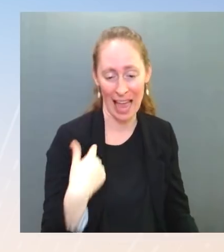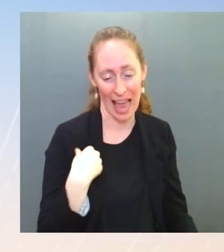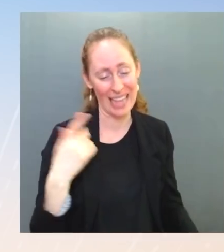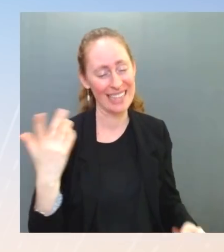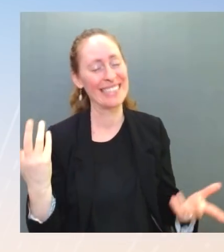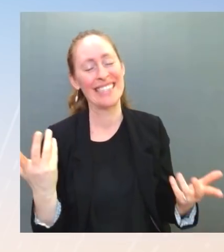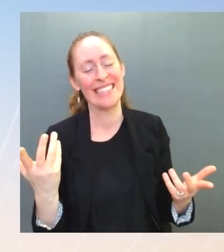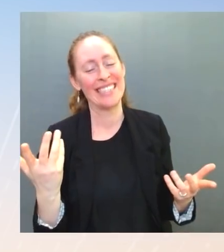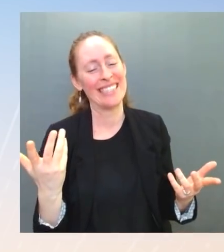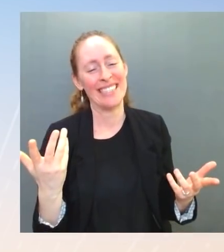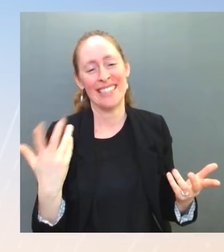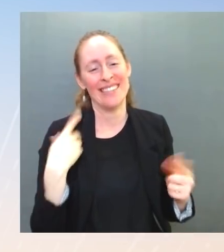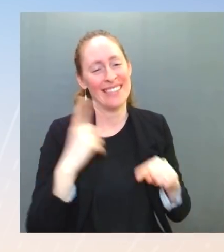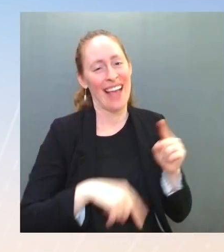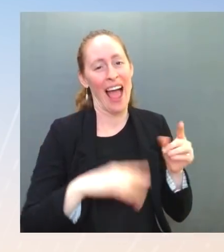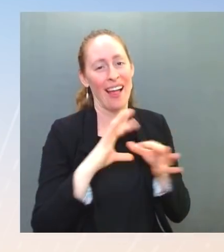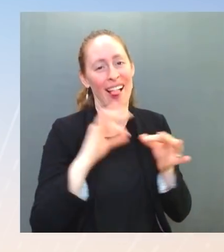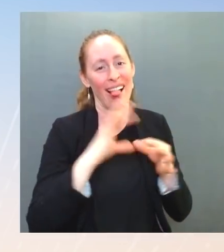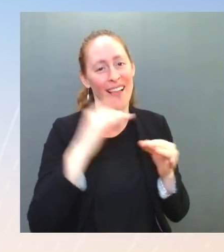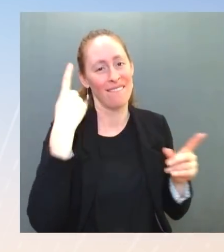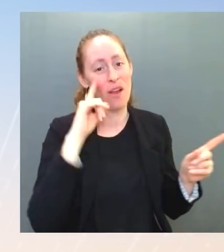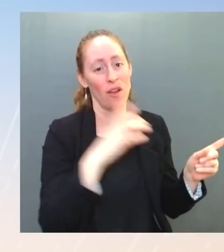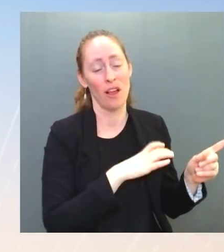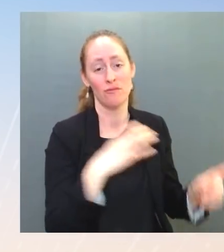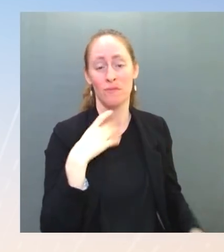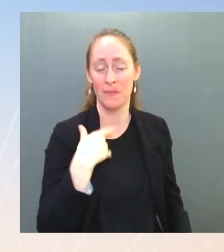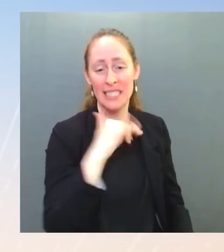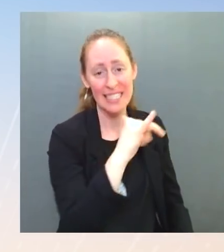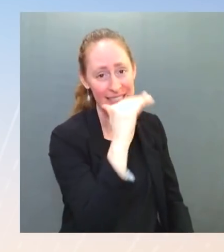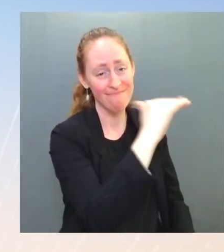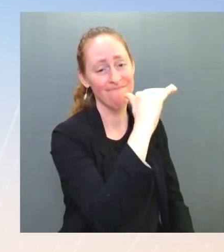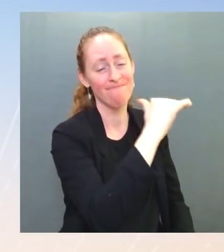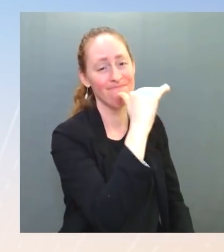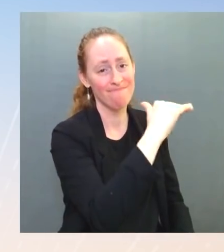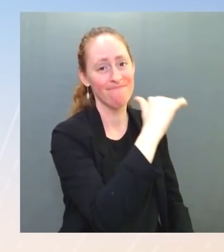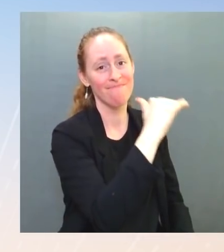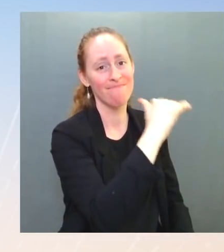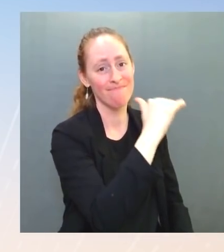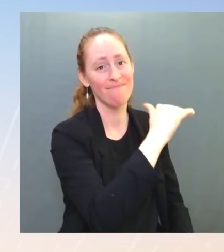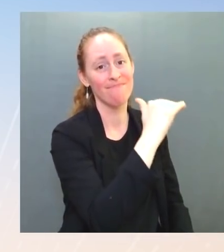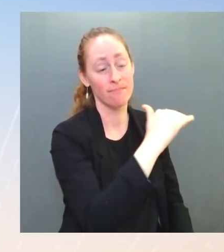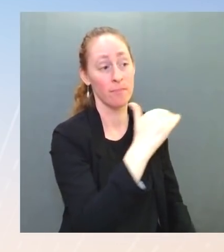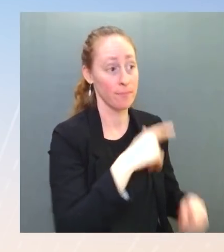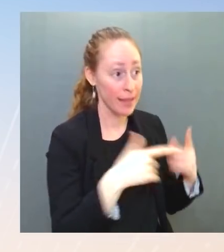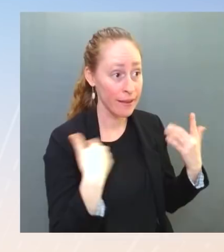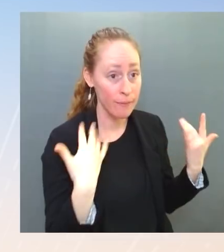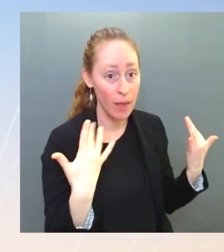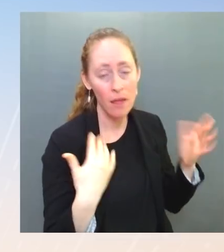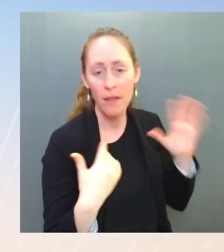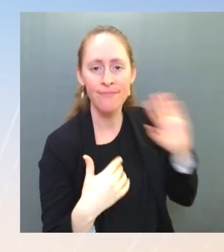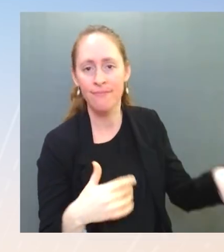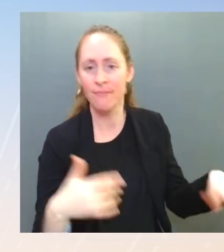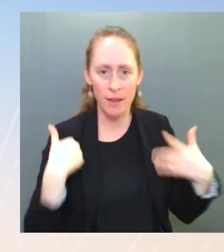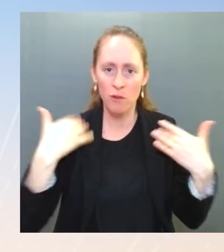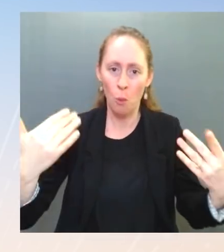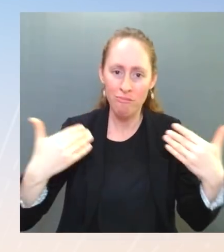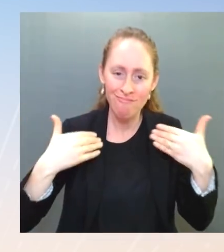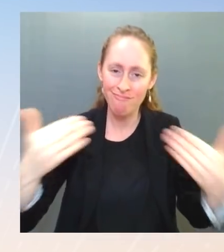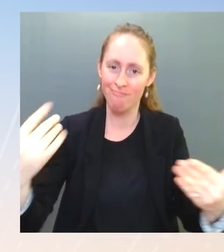But we're not going to wait to take additional steps that we have the executive authority to take. Go ahead. The Press: Jen, if I can circle back to the call